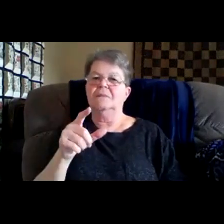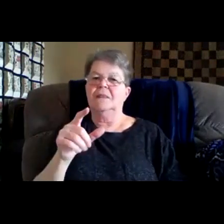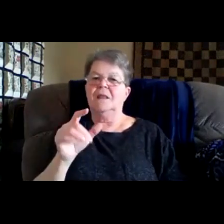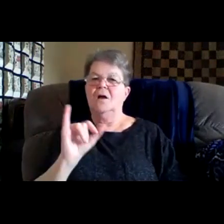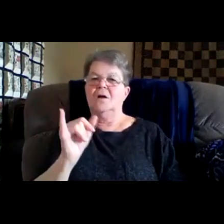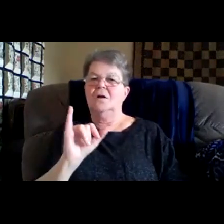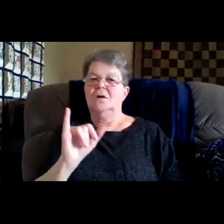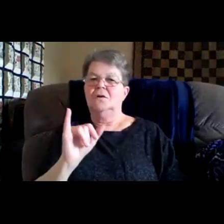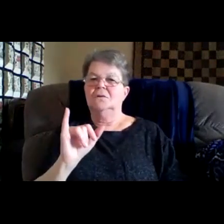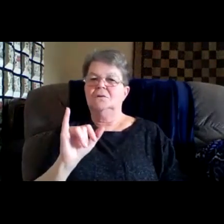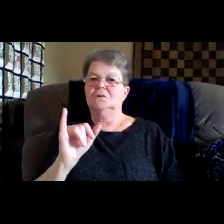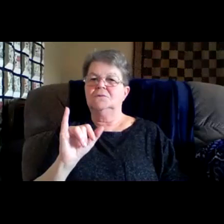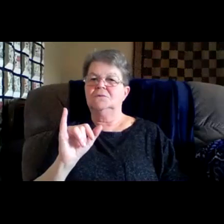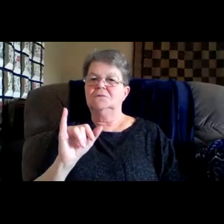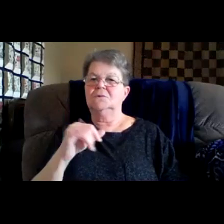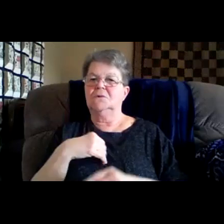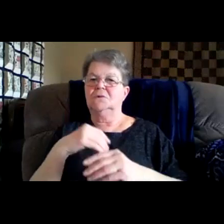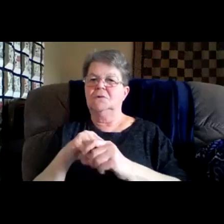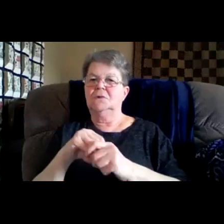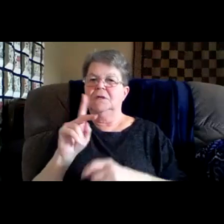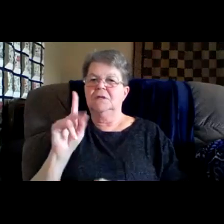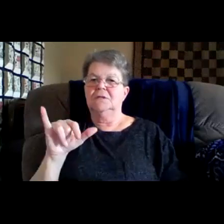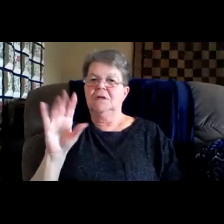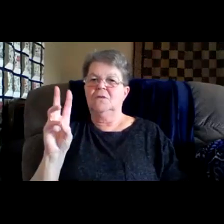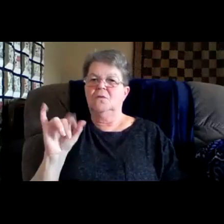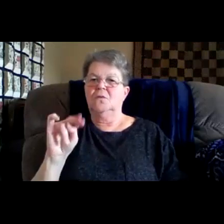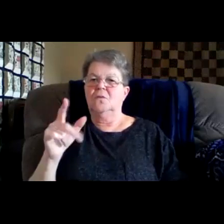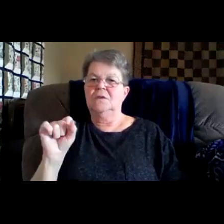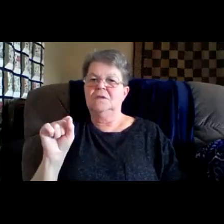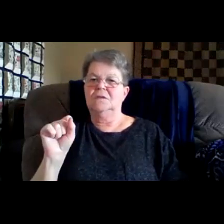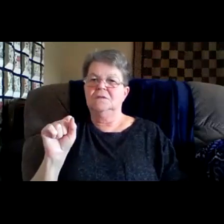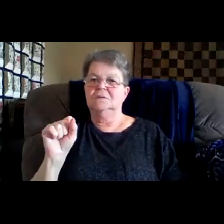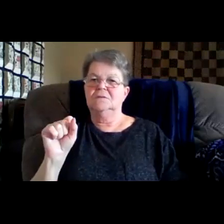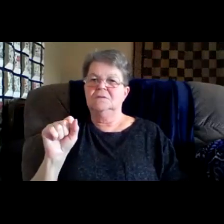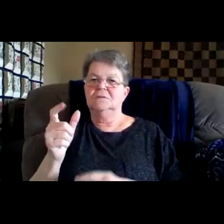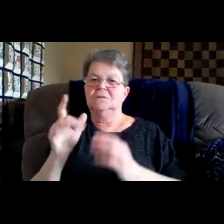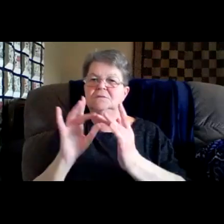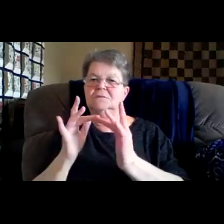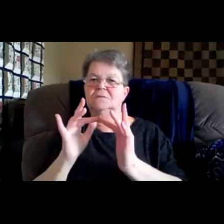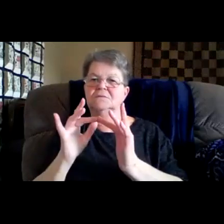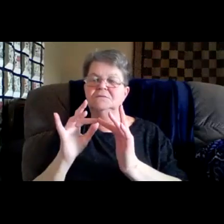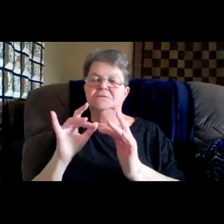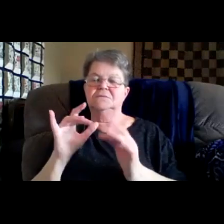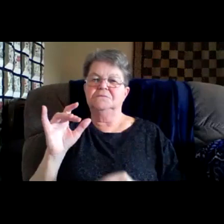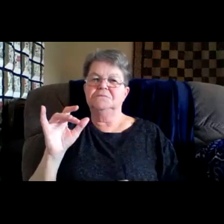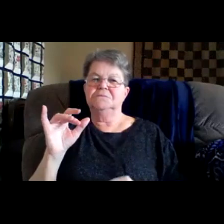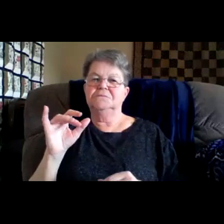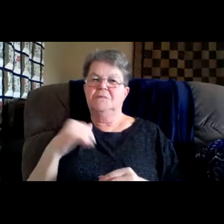in our Kentucky weans, working in interdisciplinary network with guardianship stakeholders, we were involved in that,